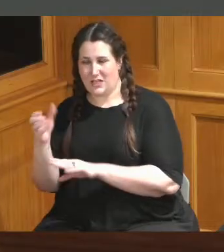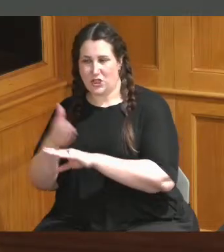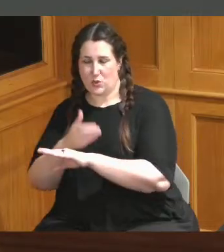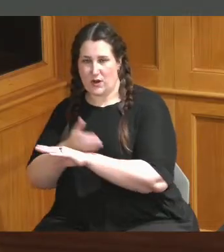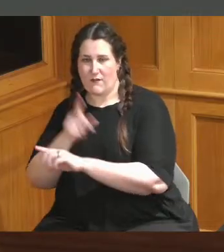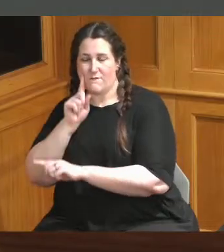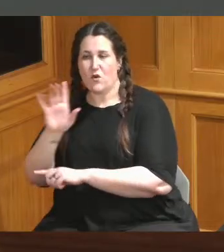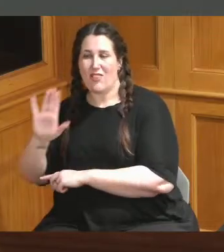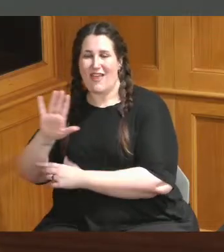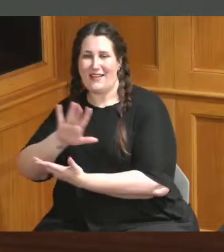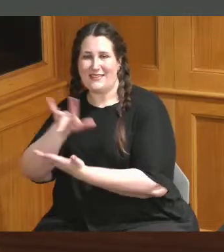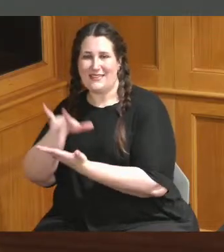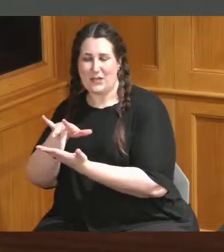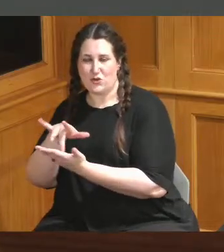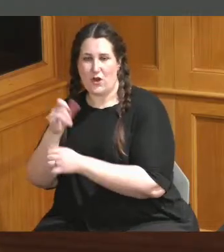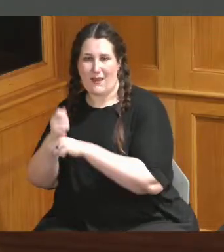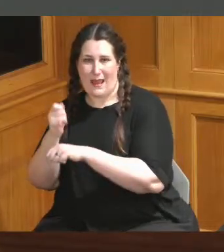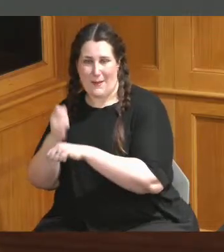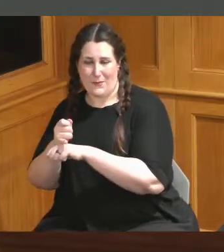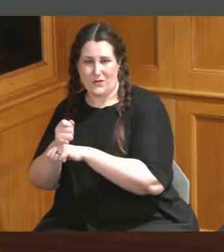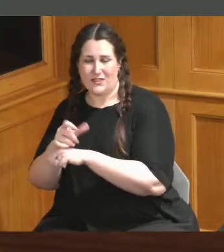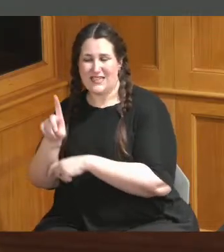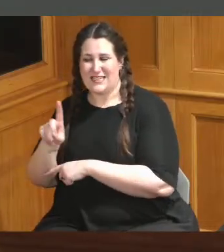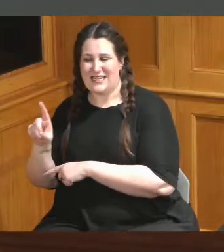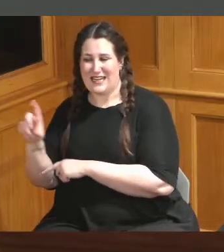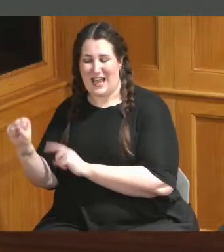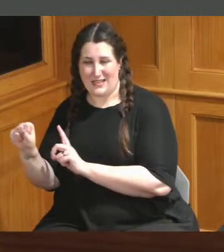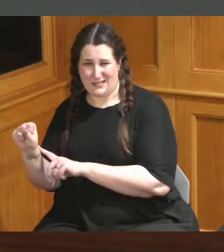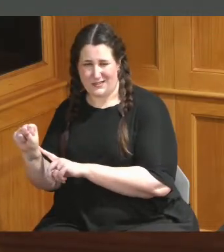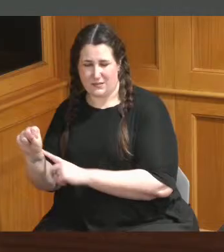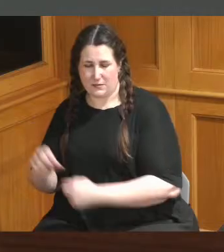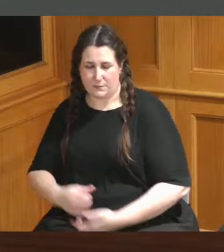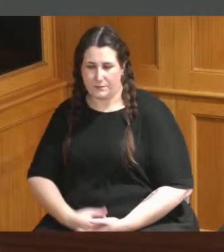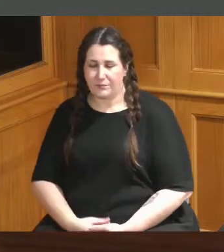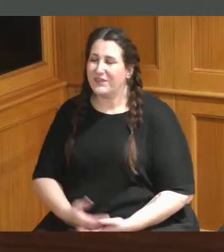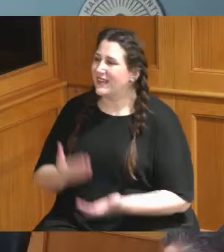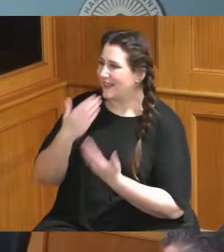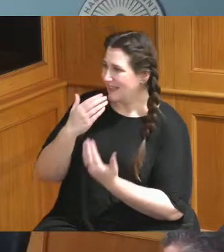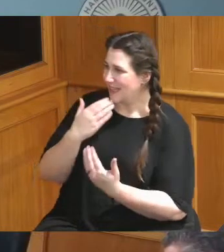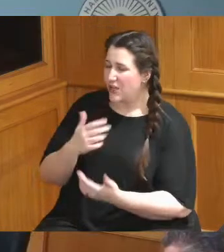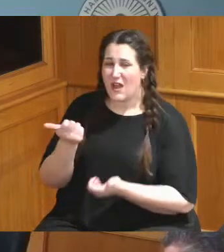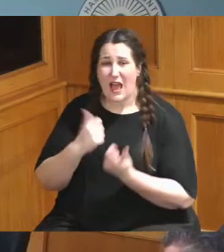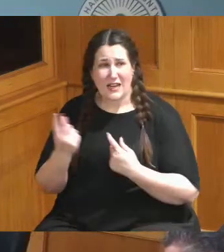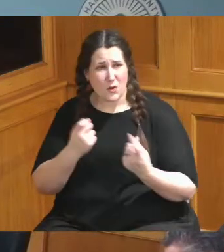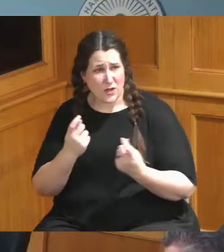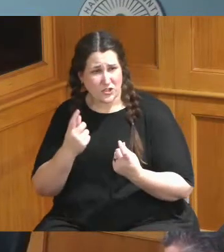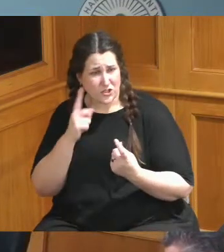campus floor would be funded by DDS. Okay. All right. Thank you. Any questions or comments?